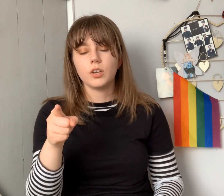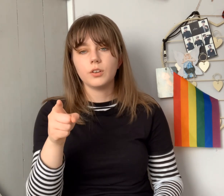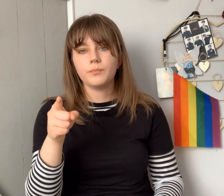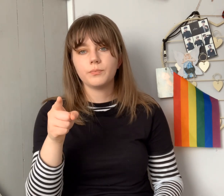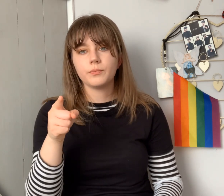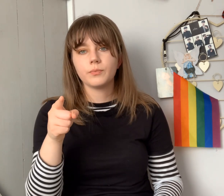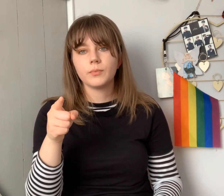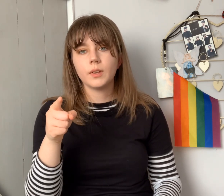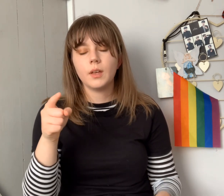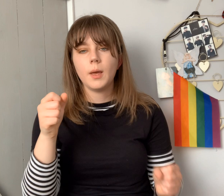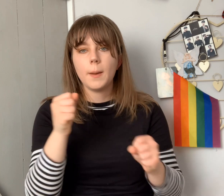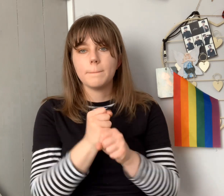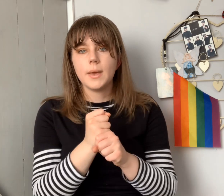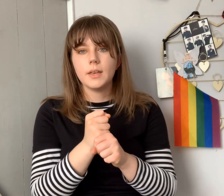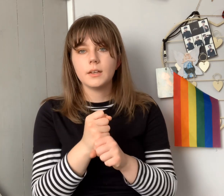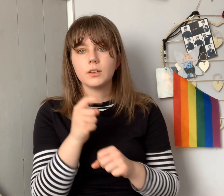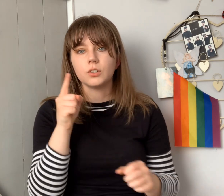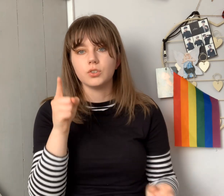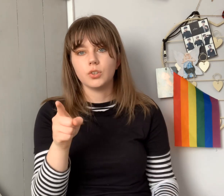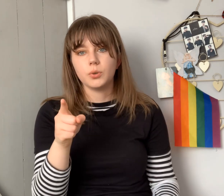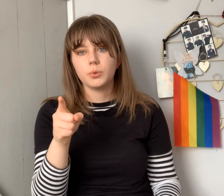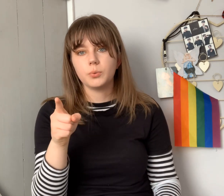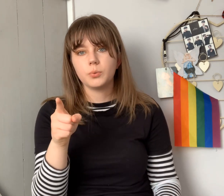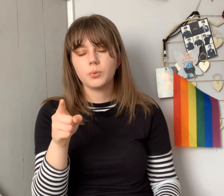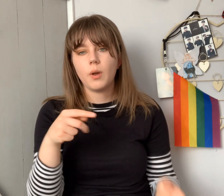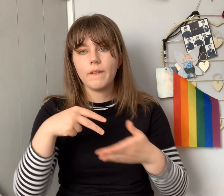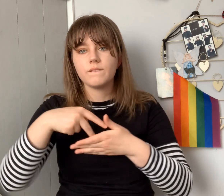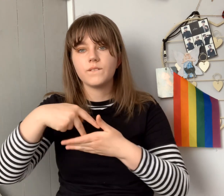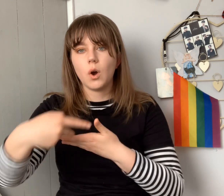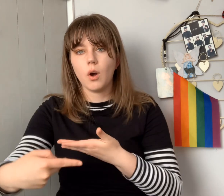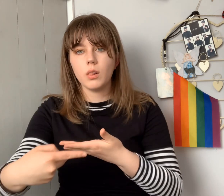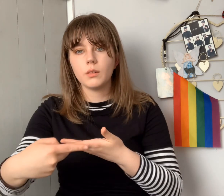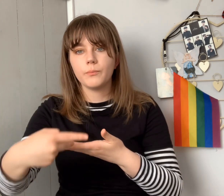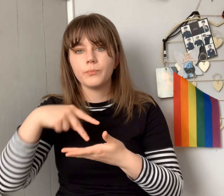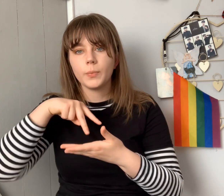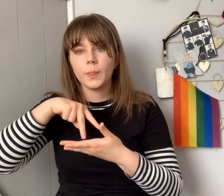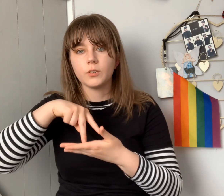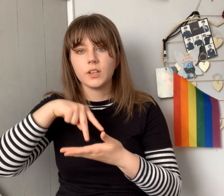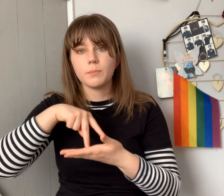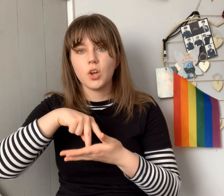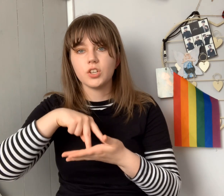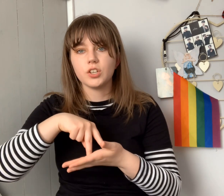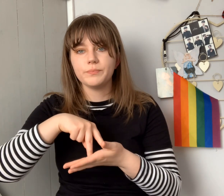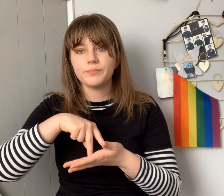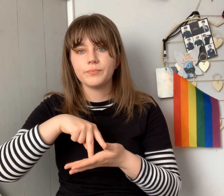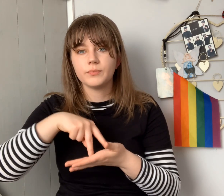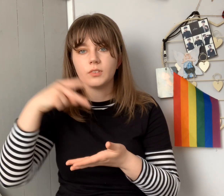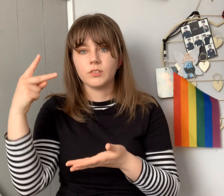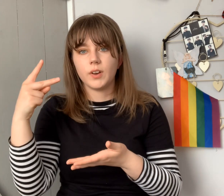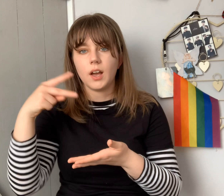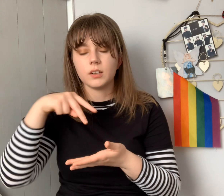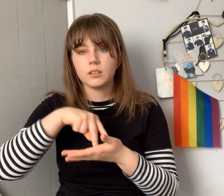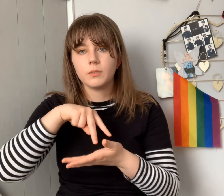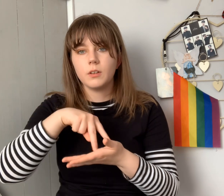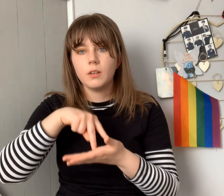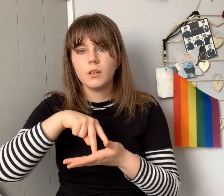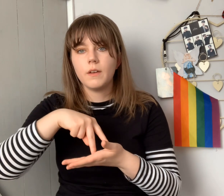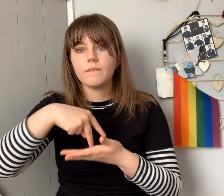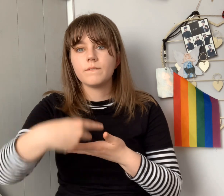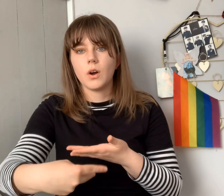"Make you fall" That's a person Right hand, fall